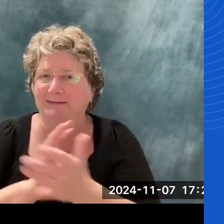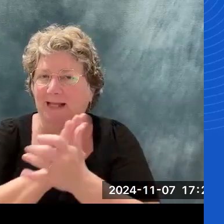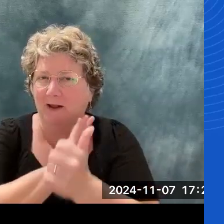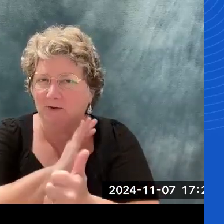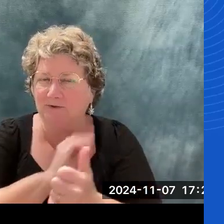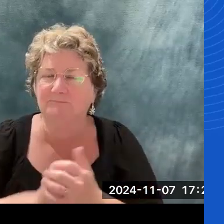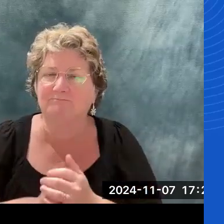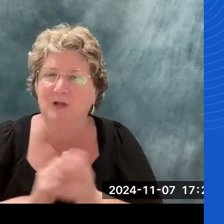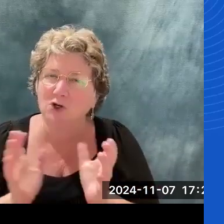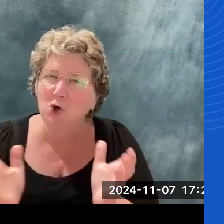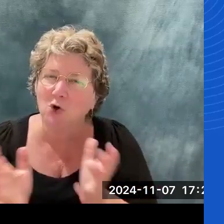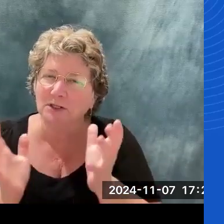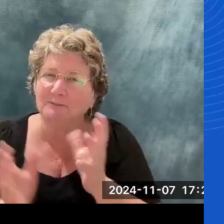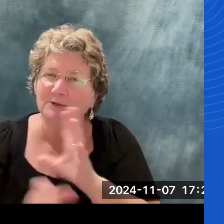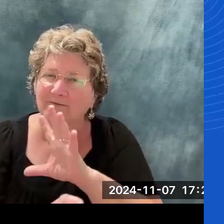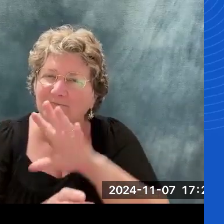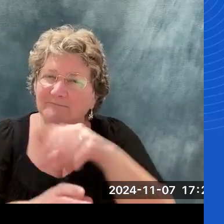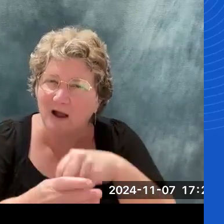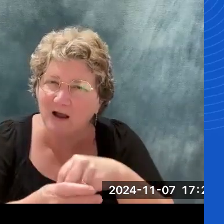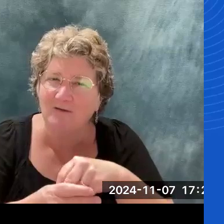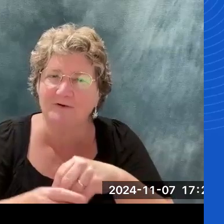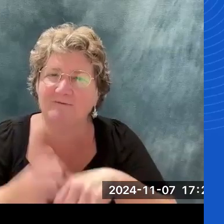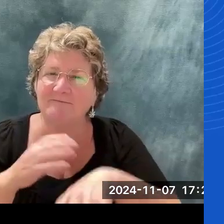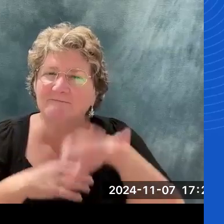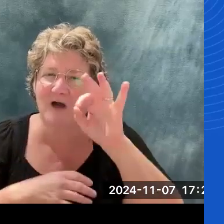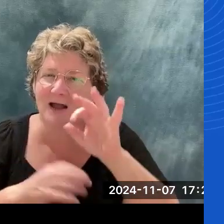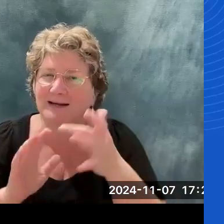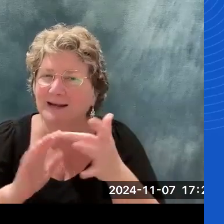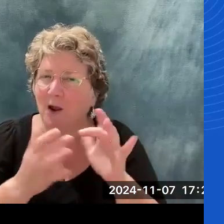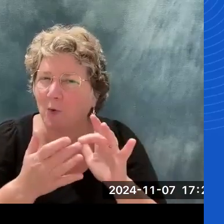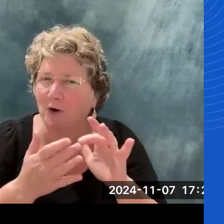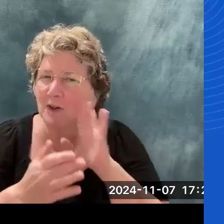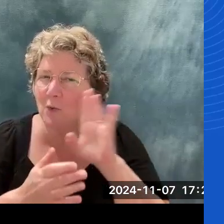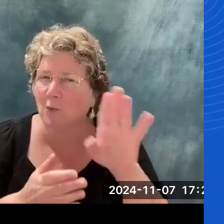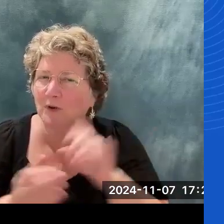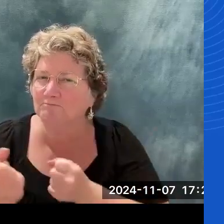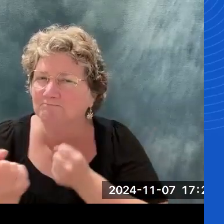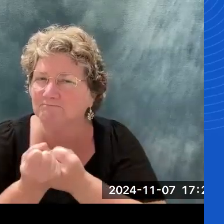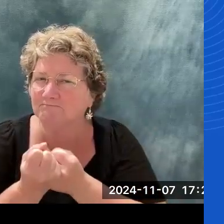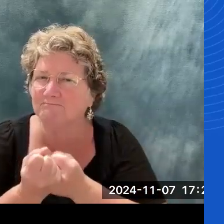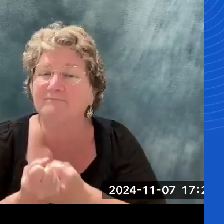to find a network that's going to be supportive for them, and then ensuring a safe environment.